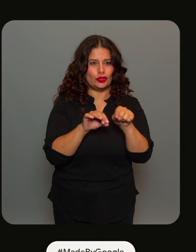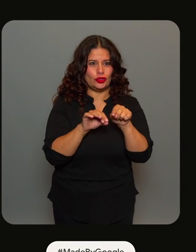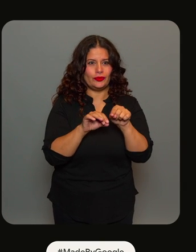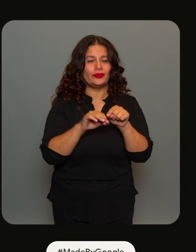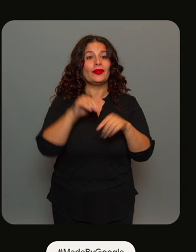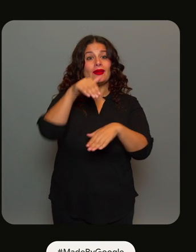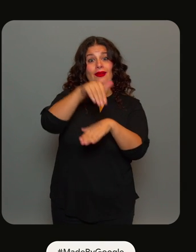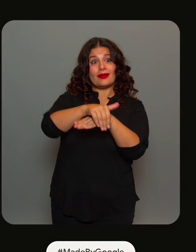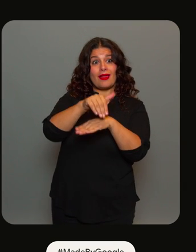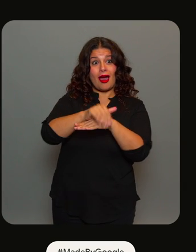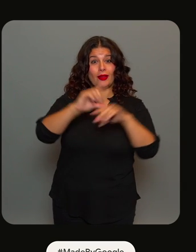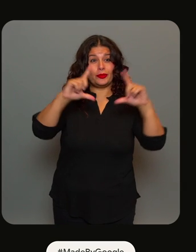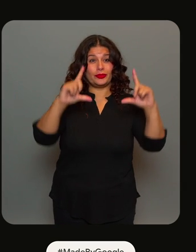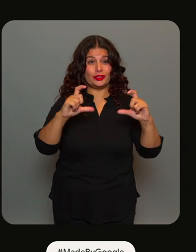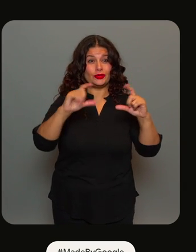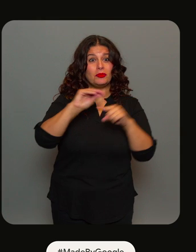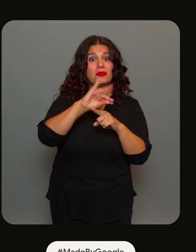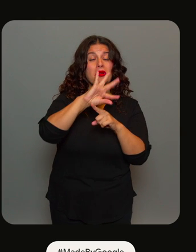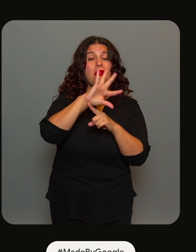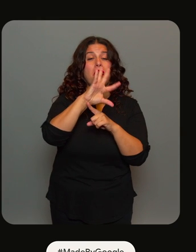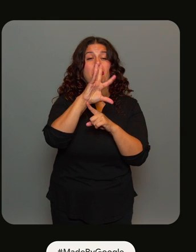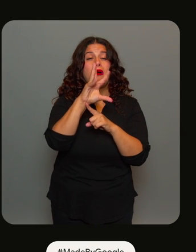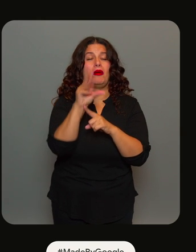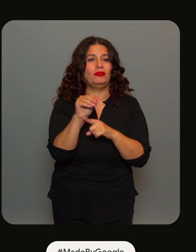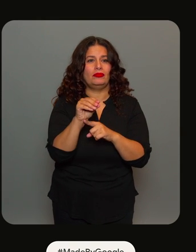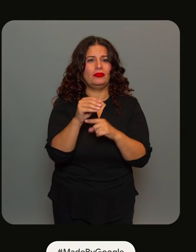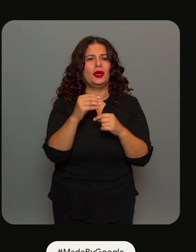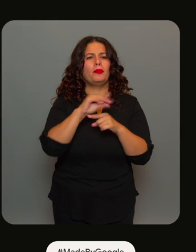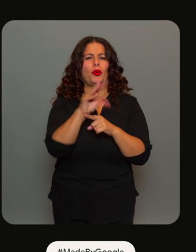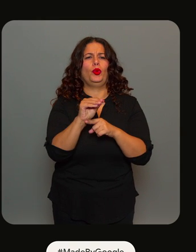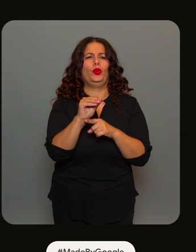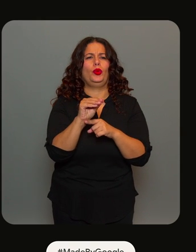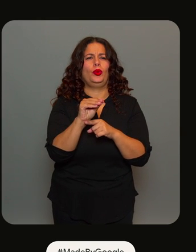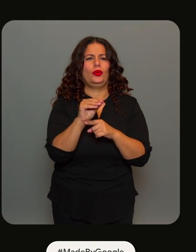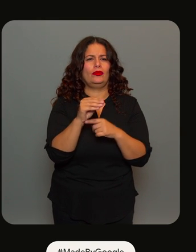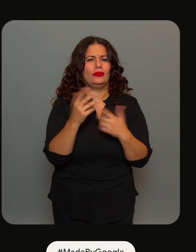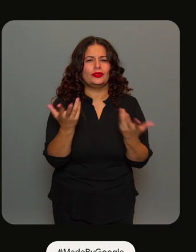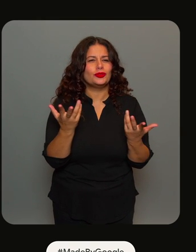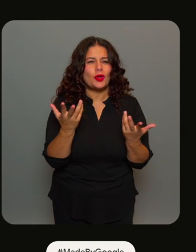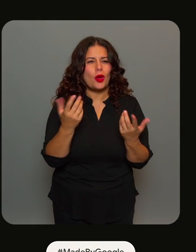producing beautiful low-light images with the same amount of clarity.